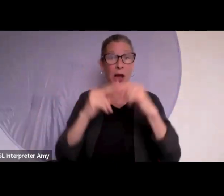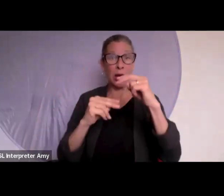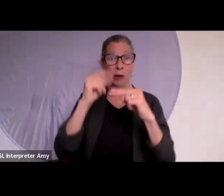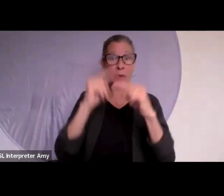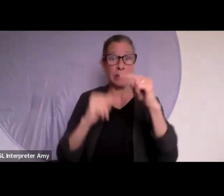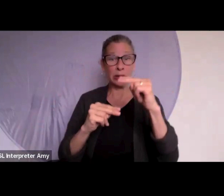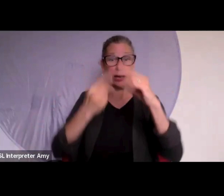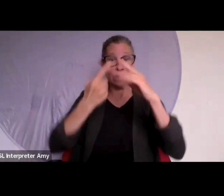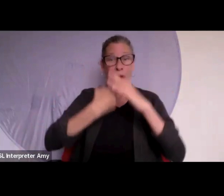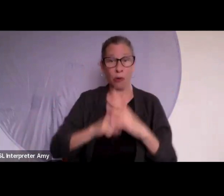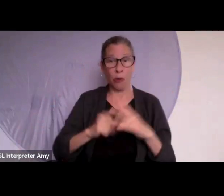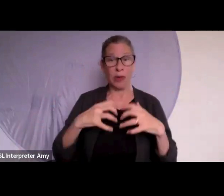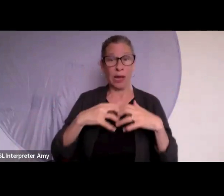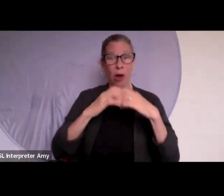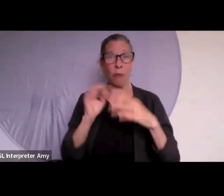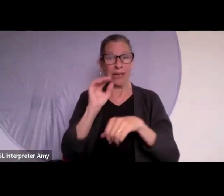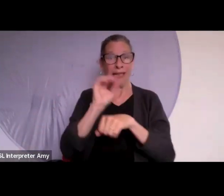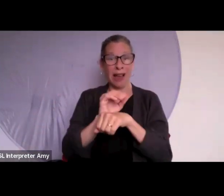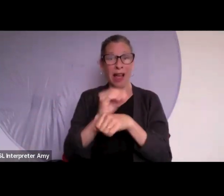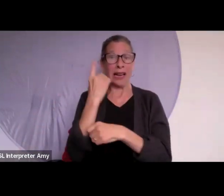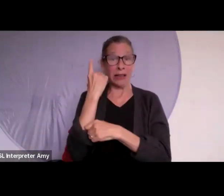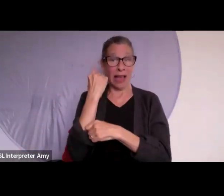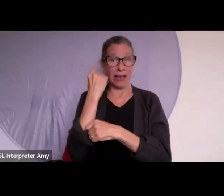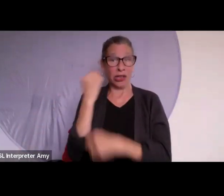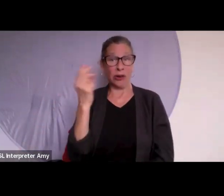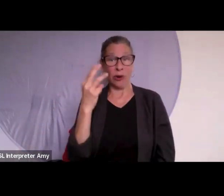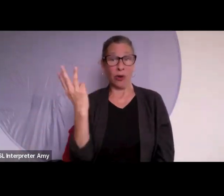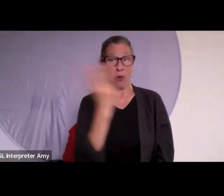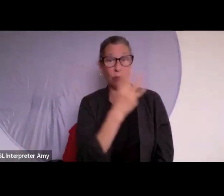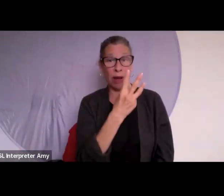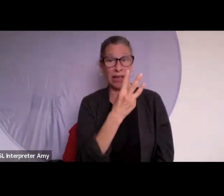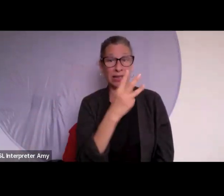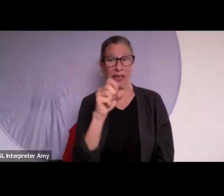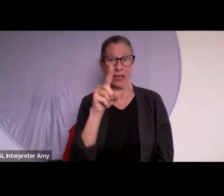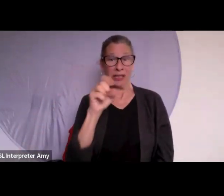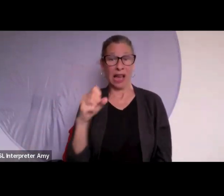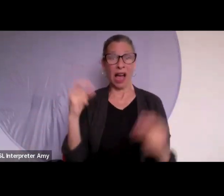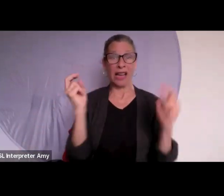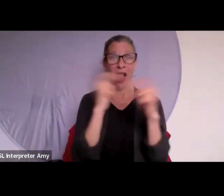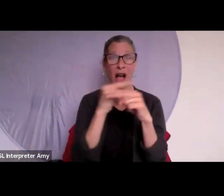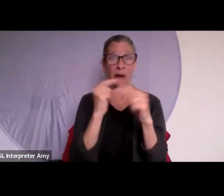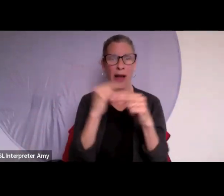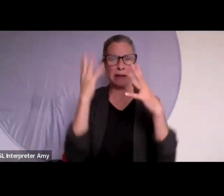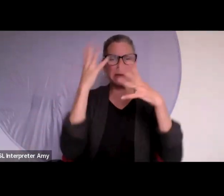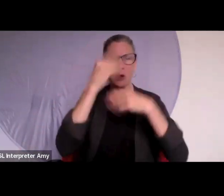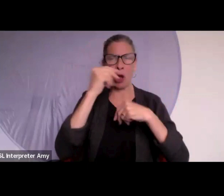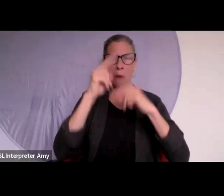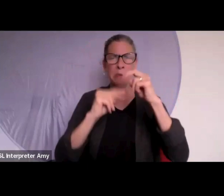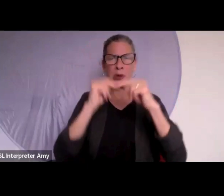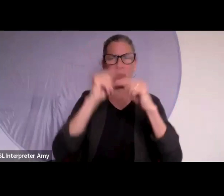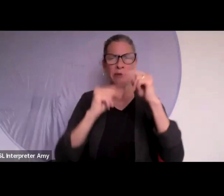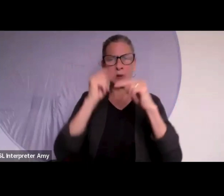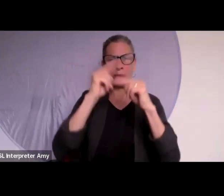year. This is on the West Side Highway. It's a beautiful building, I forget the name of the architect. You can't